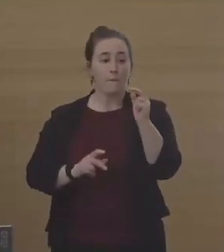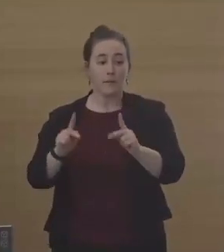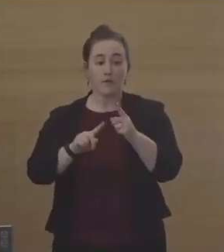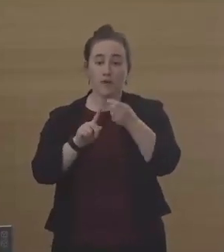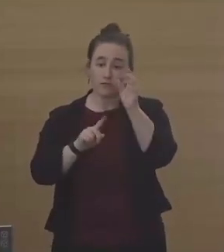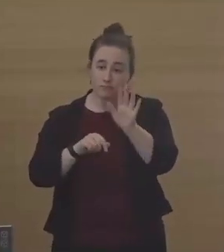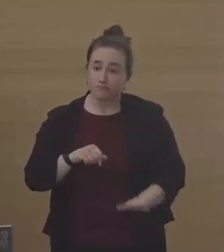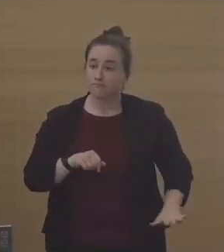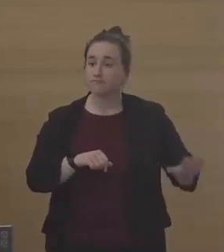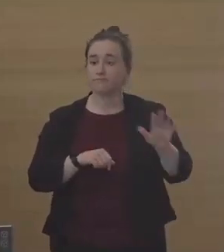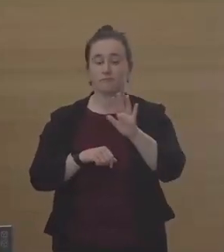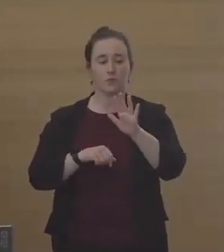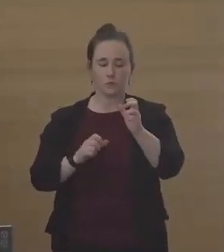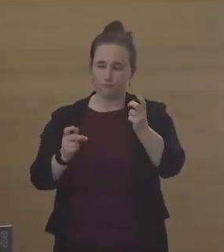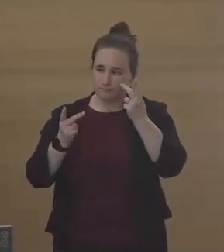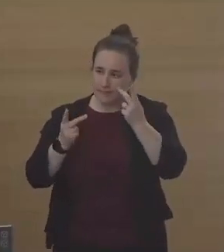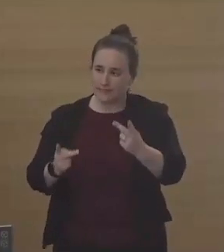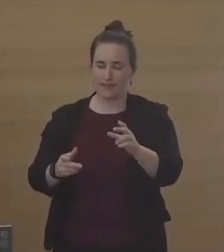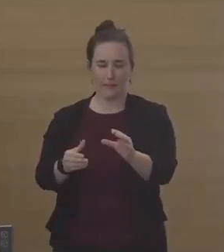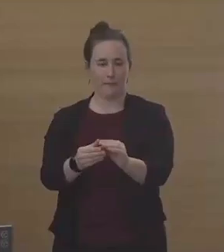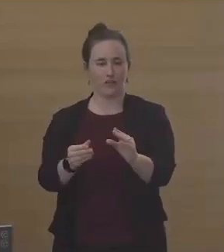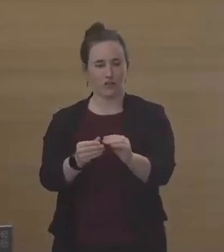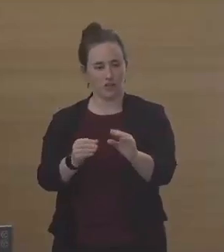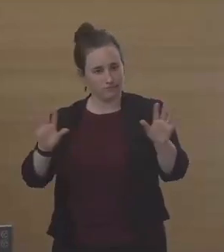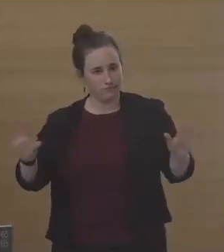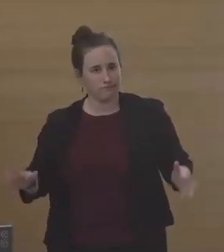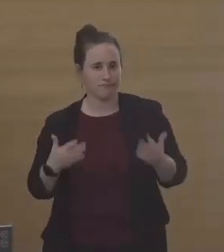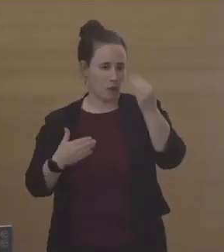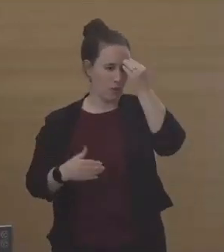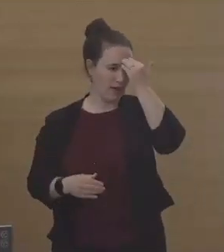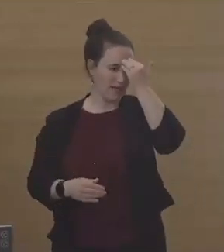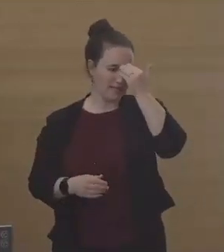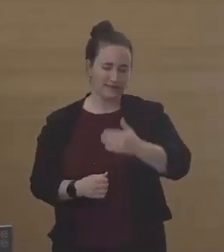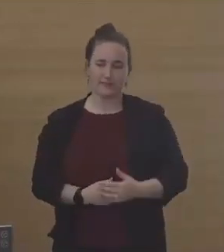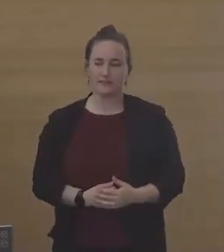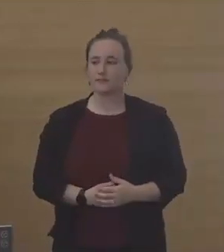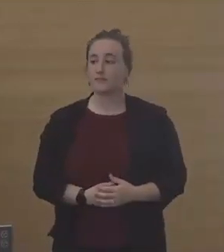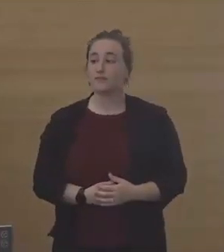show the message and create awareness. I think it's important to teach disability history,